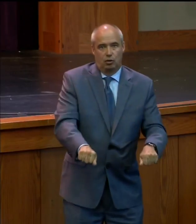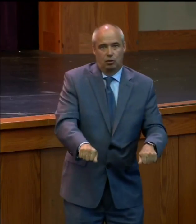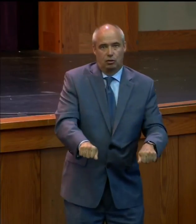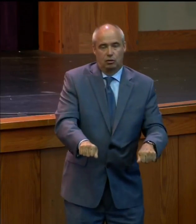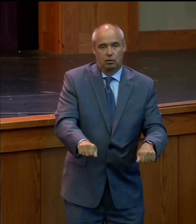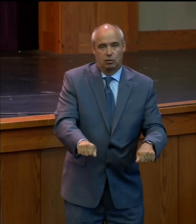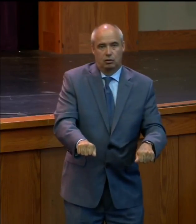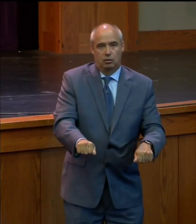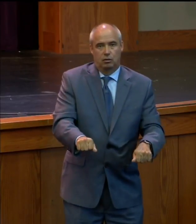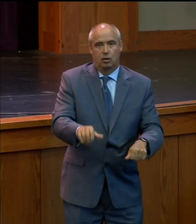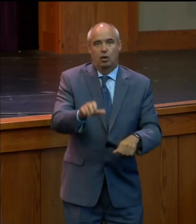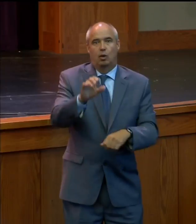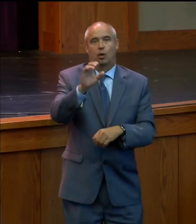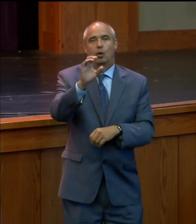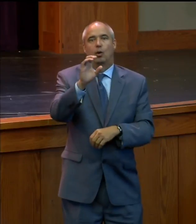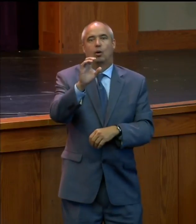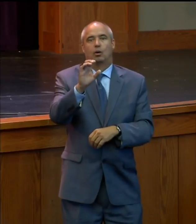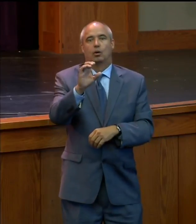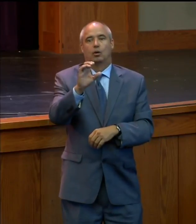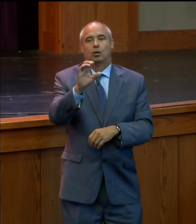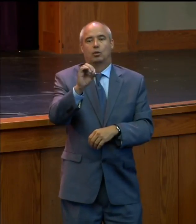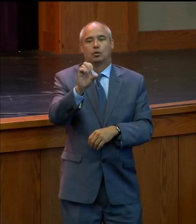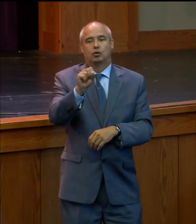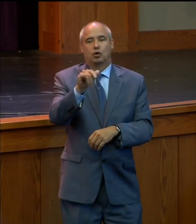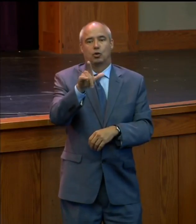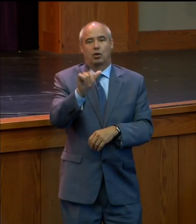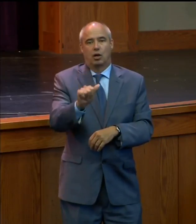FAILED AFTER ARGUING THE CASE UNFORTUNATELY.